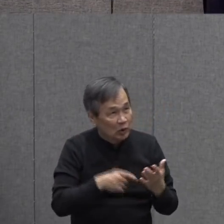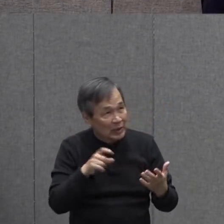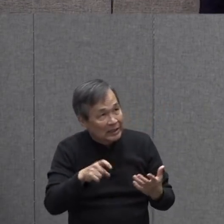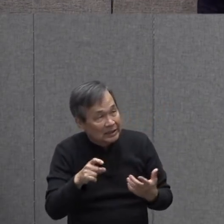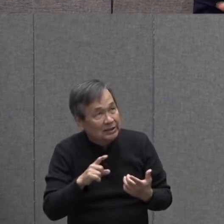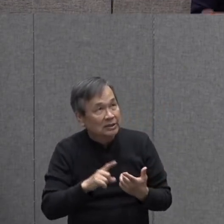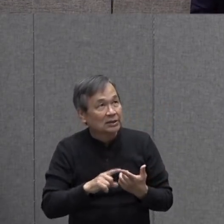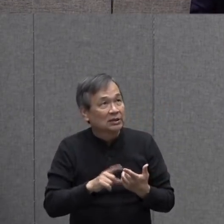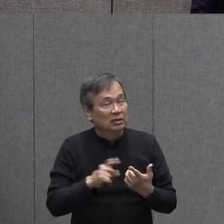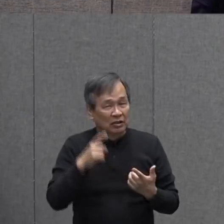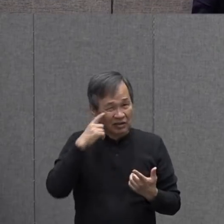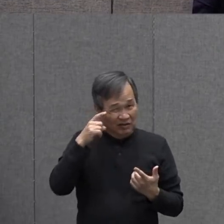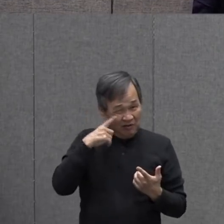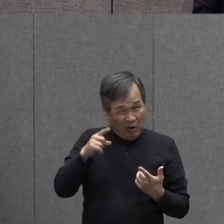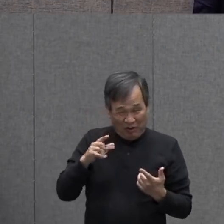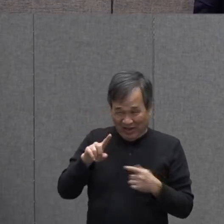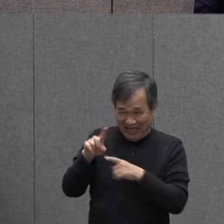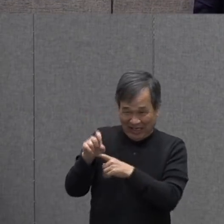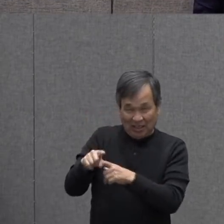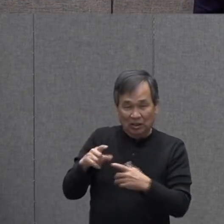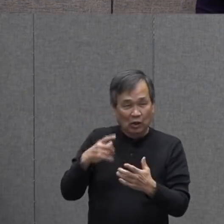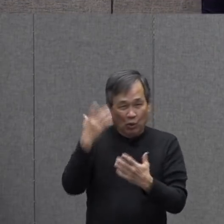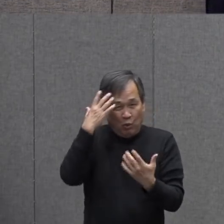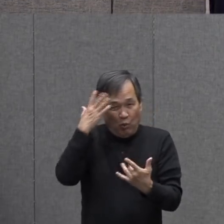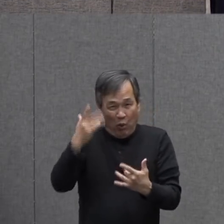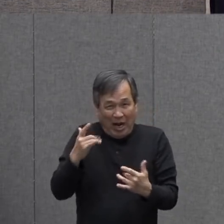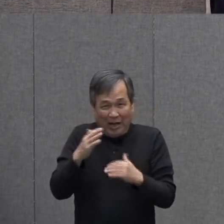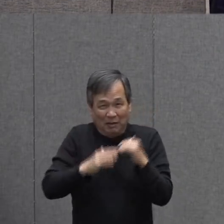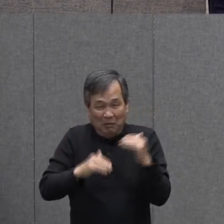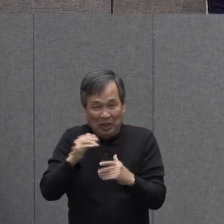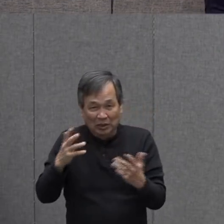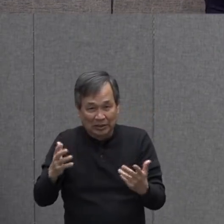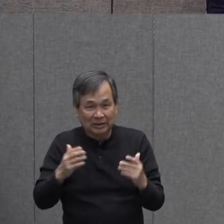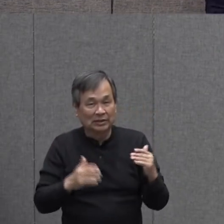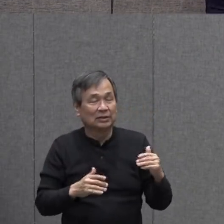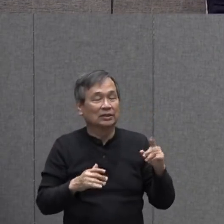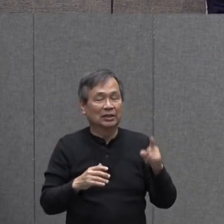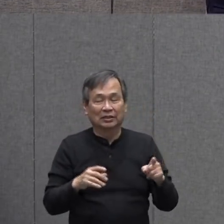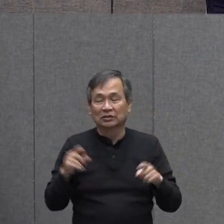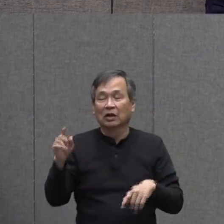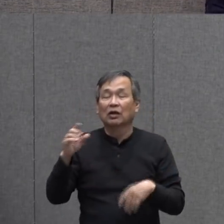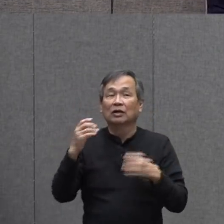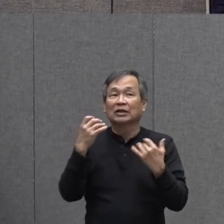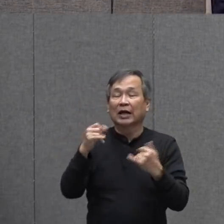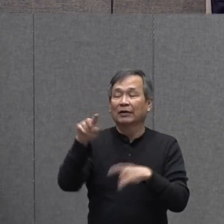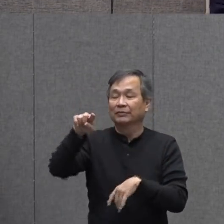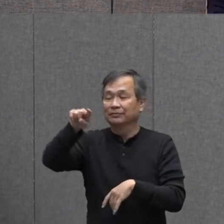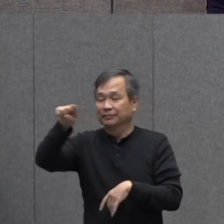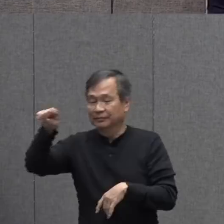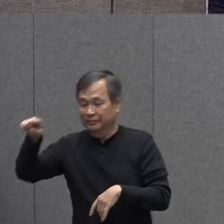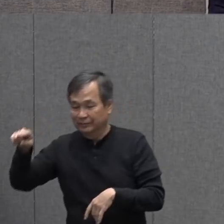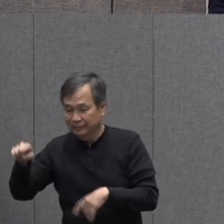What's the purpose of what I'm building for? And then imagine and plan it out. What will you do first?